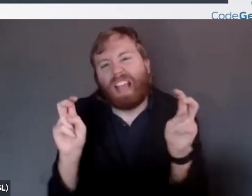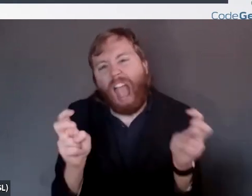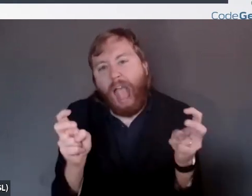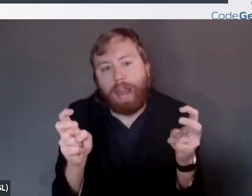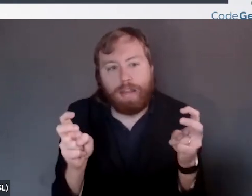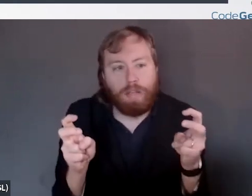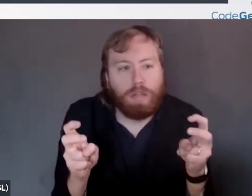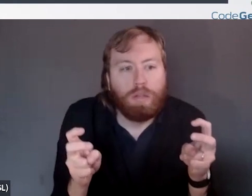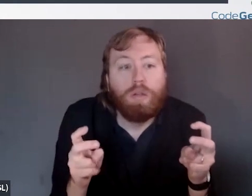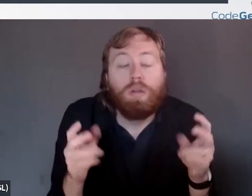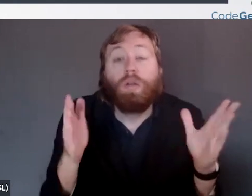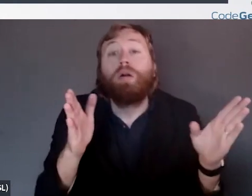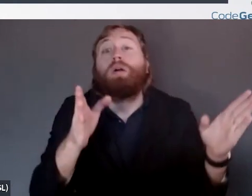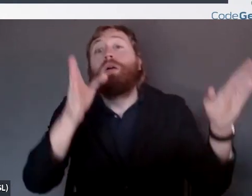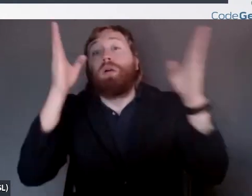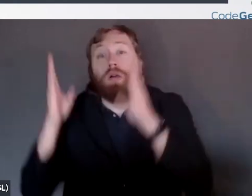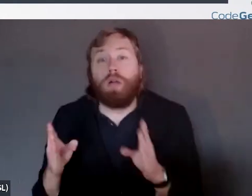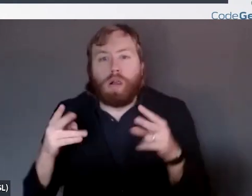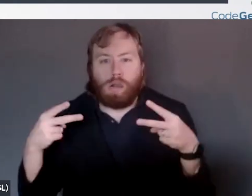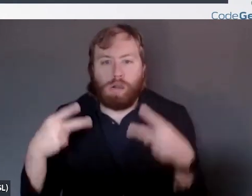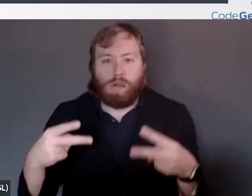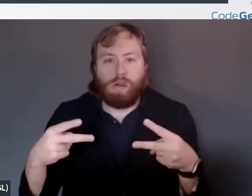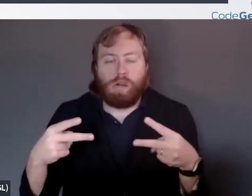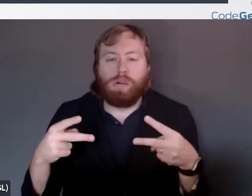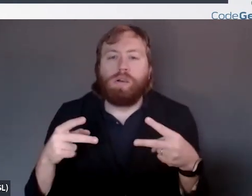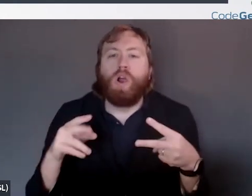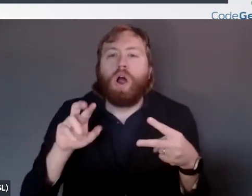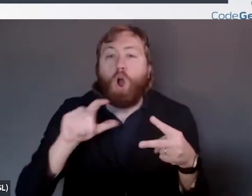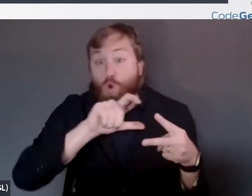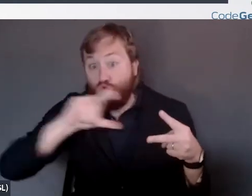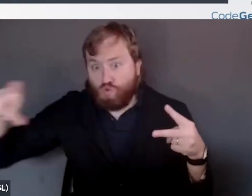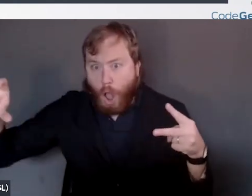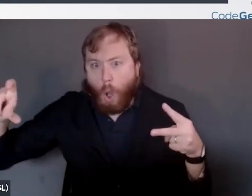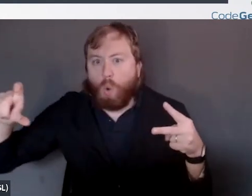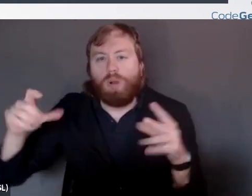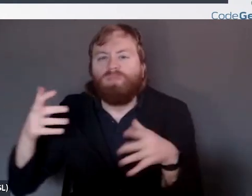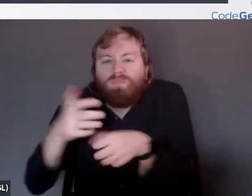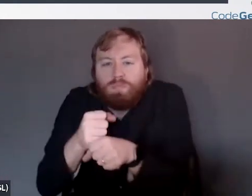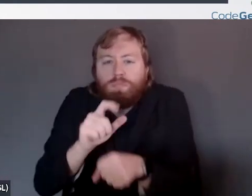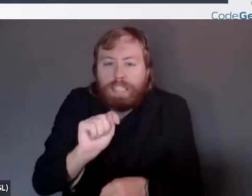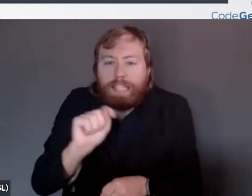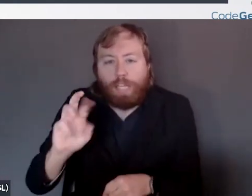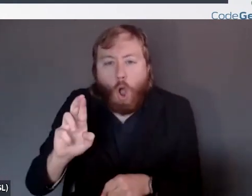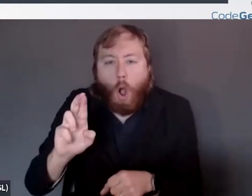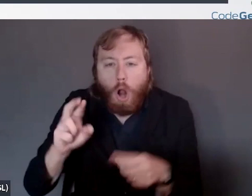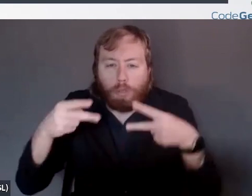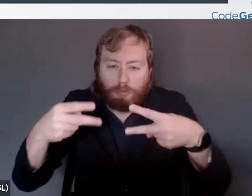In HTML syntax a row is TR in angled brackets. That stands for table row.